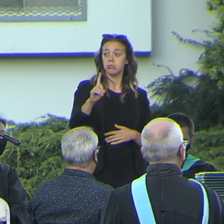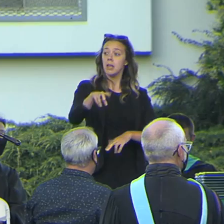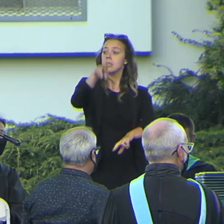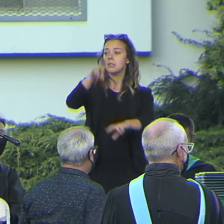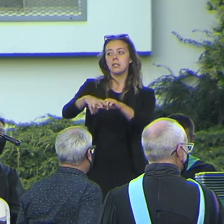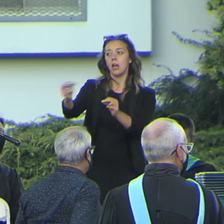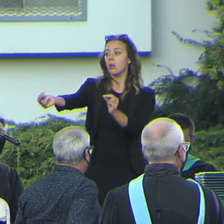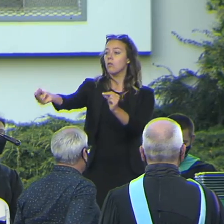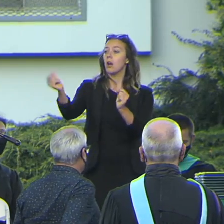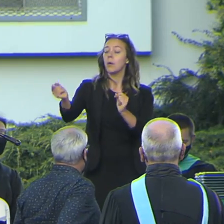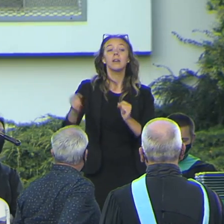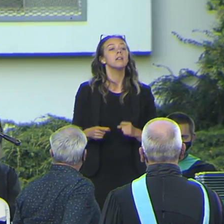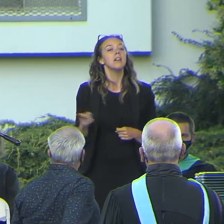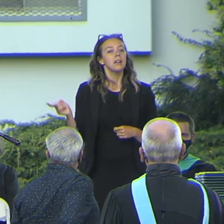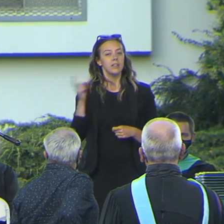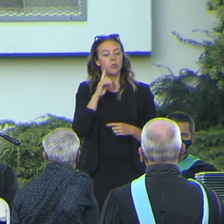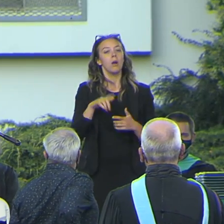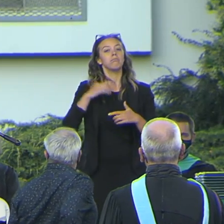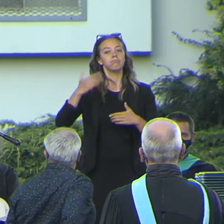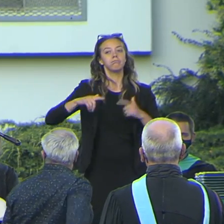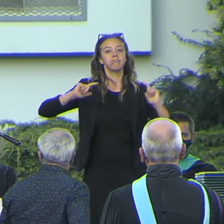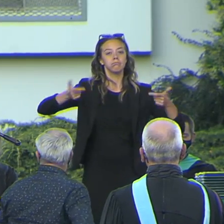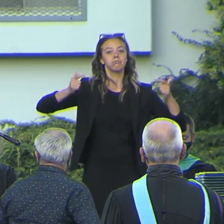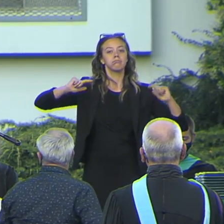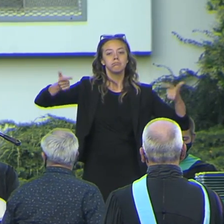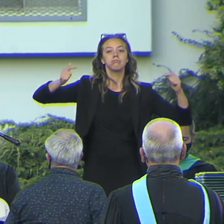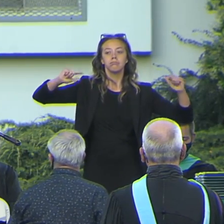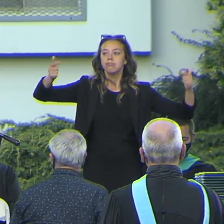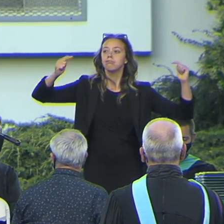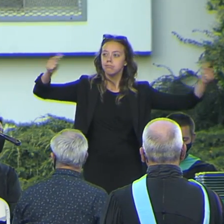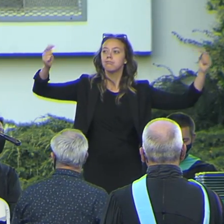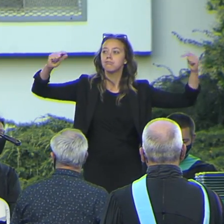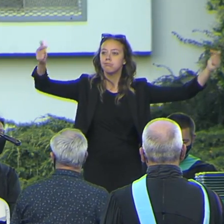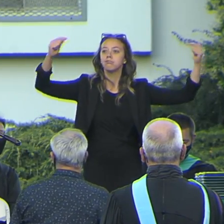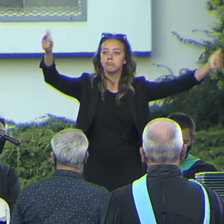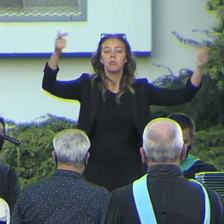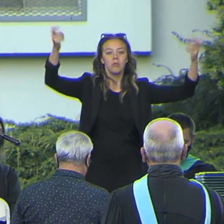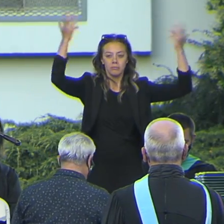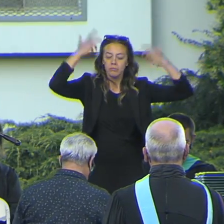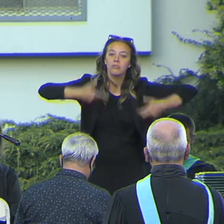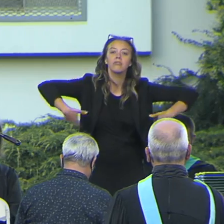We will repeat this process until all students have had their names called.